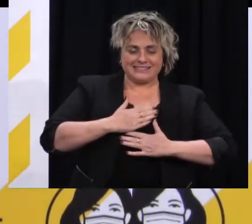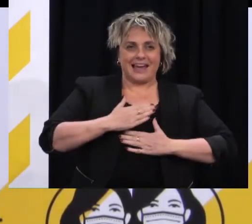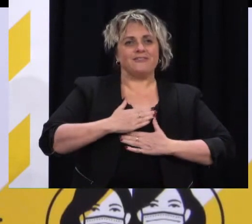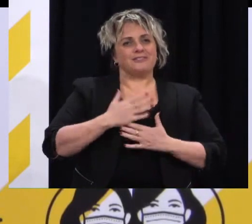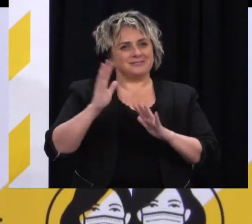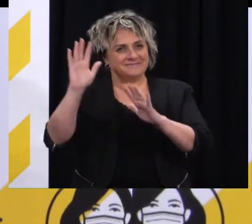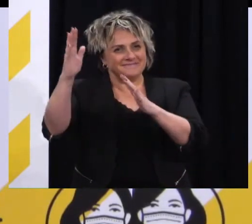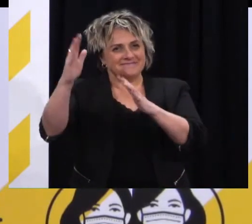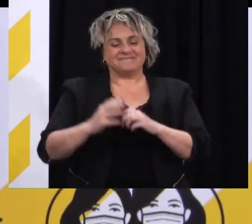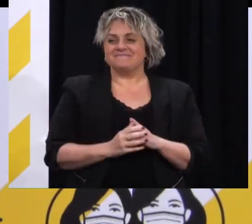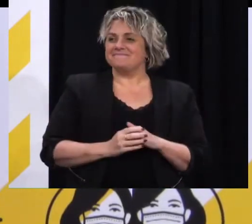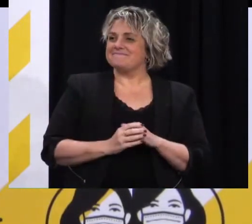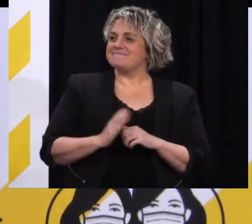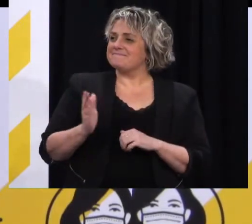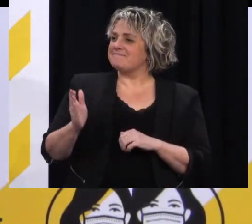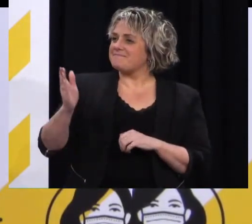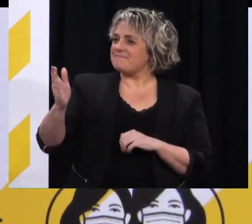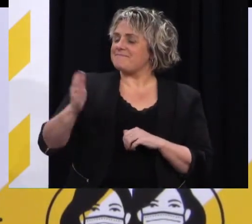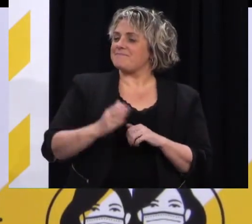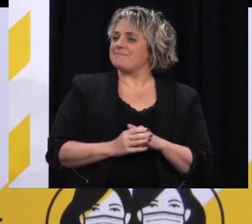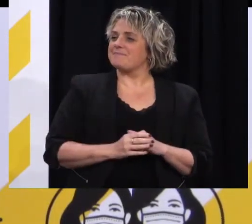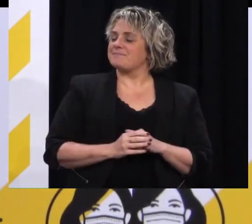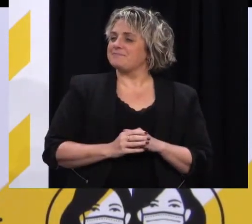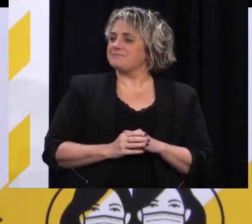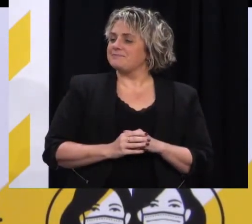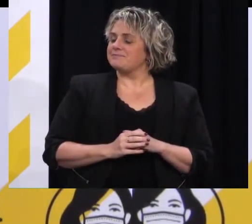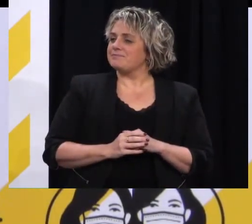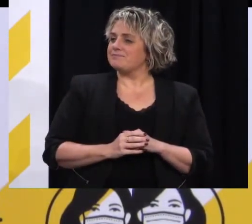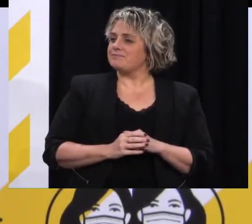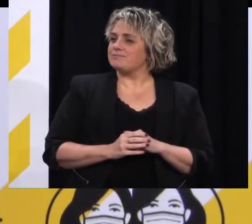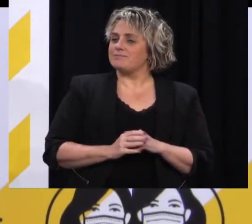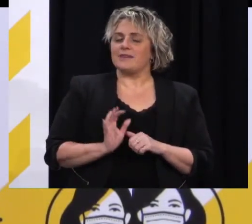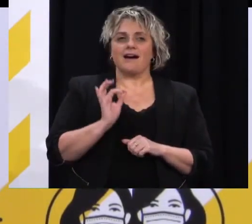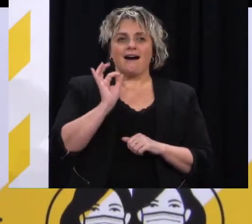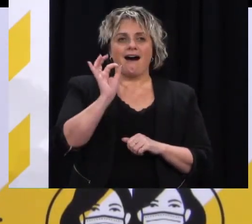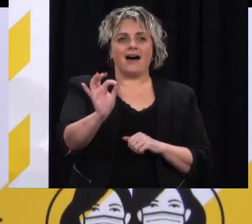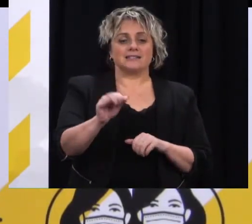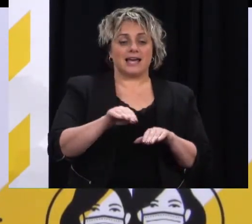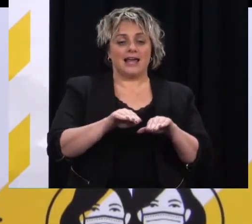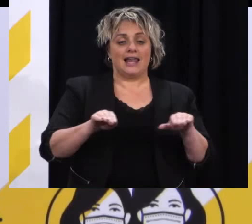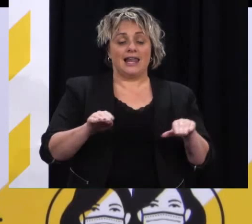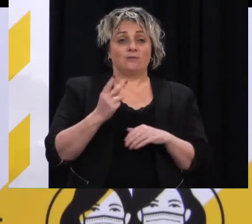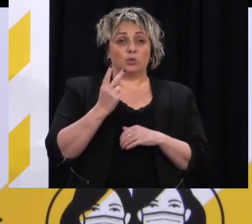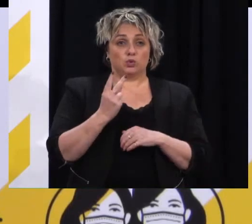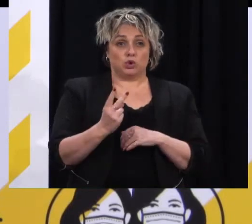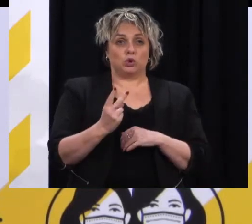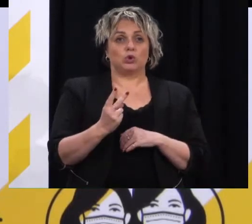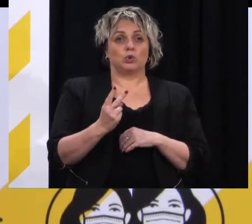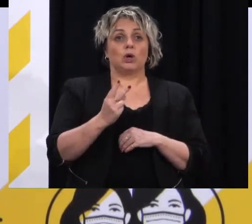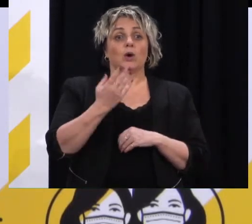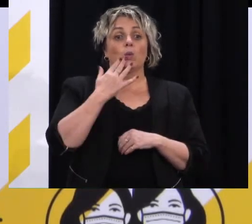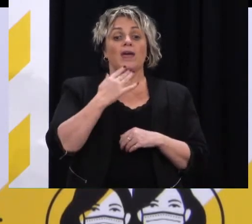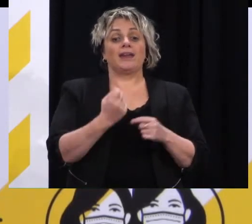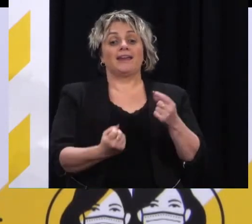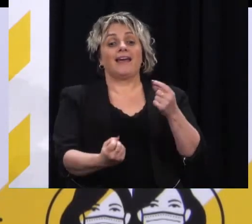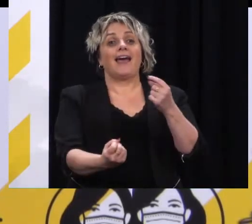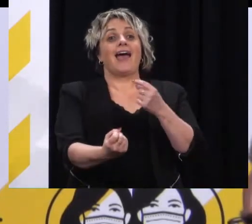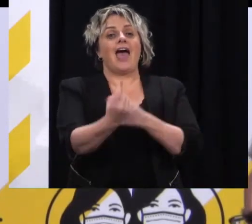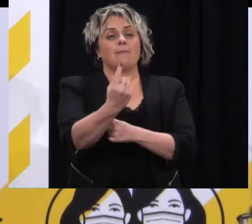community. I want to acknowledge them and all the work they've been doing to keep